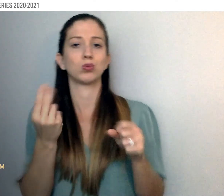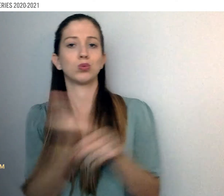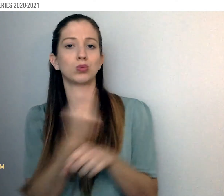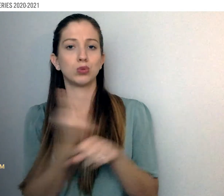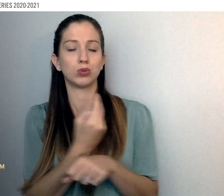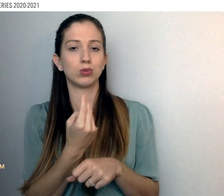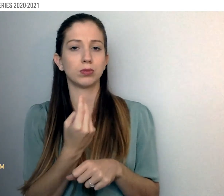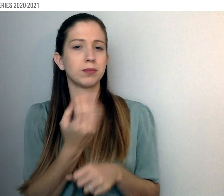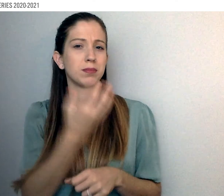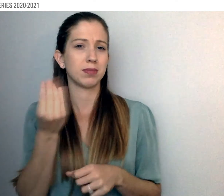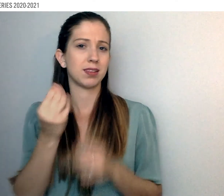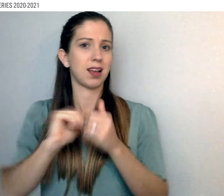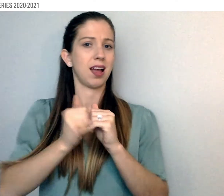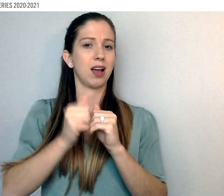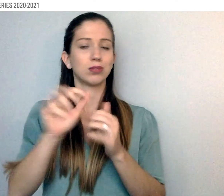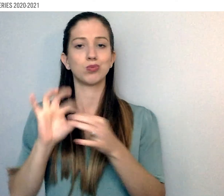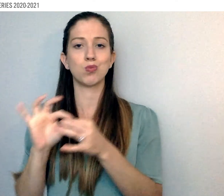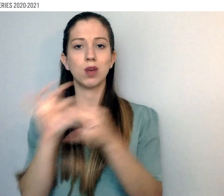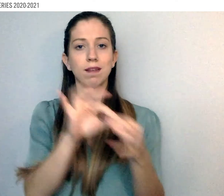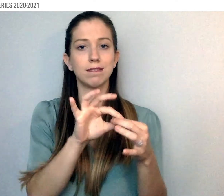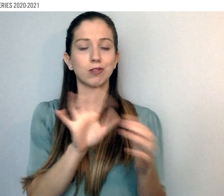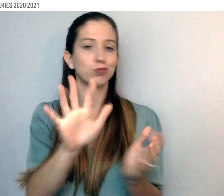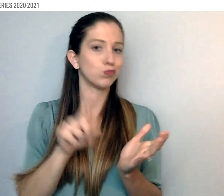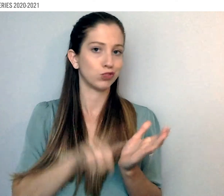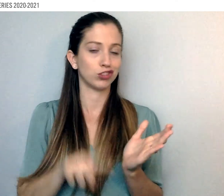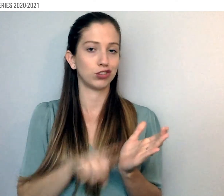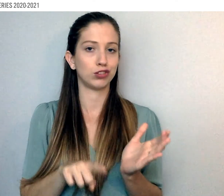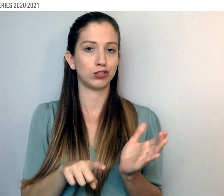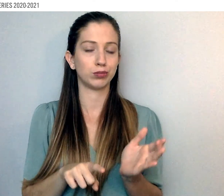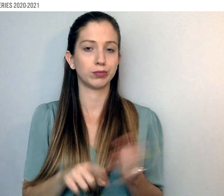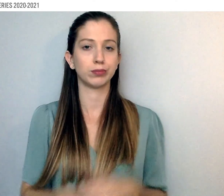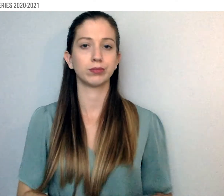What method or methods do you use and why are they relevant for your research?